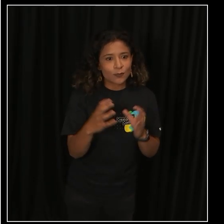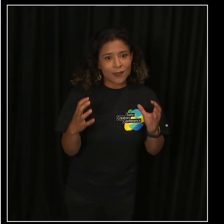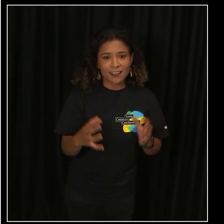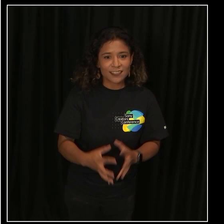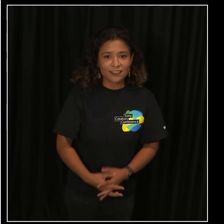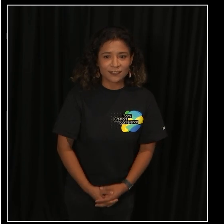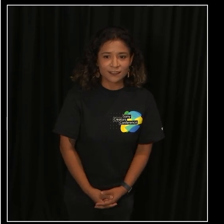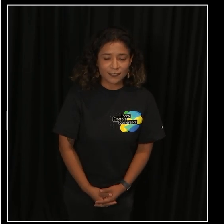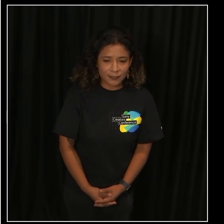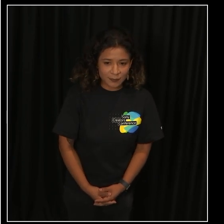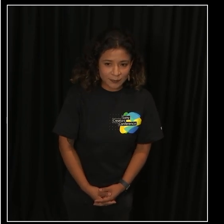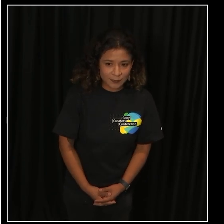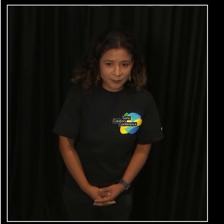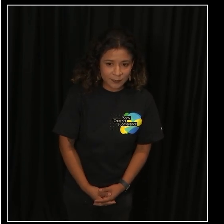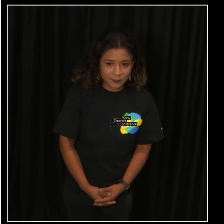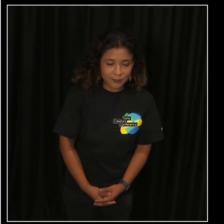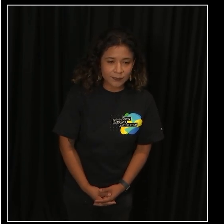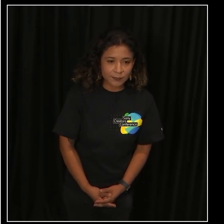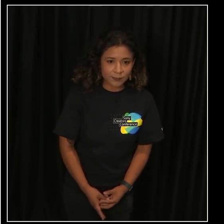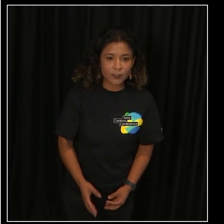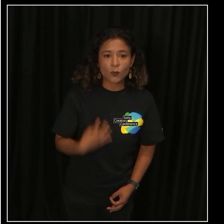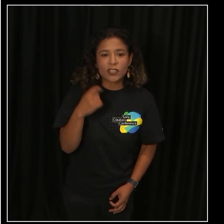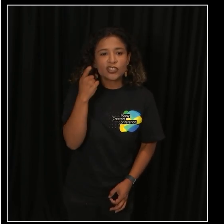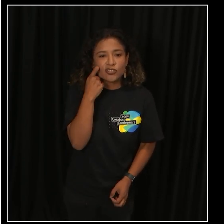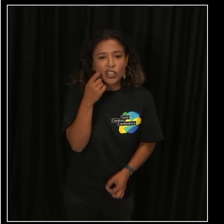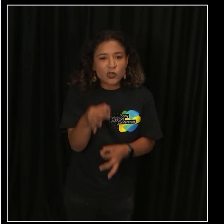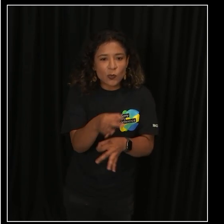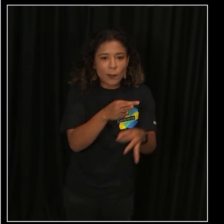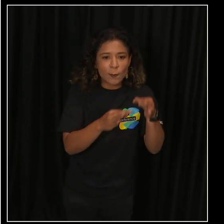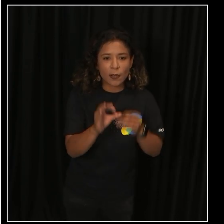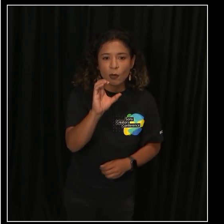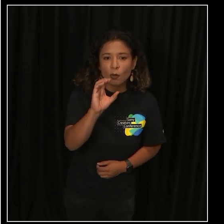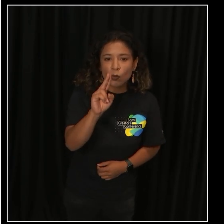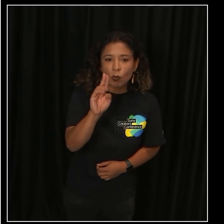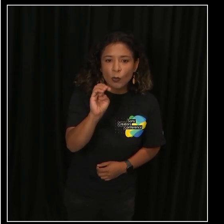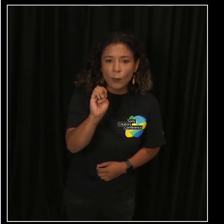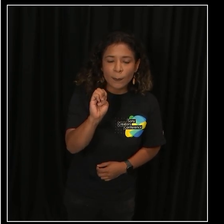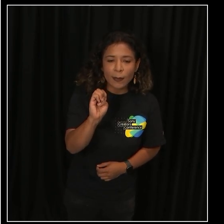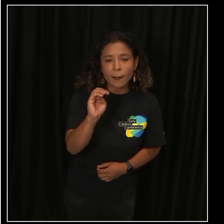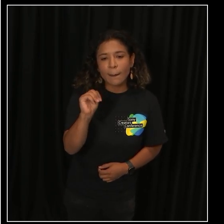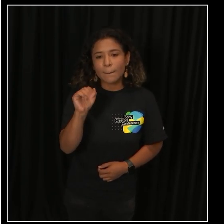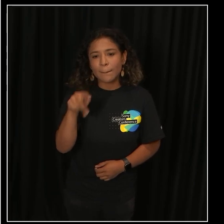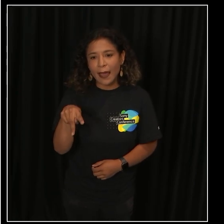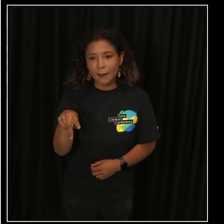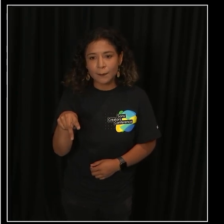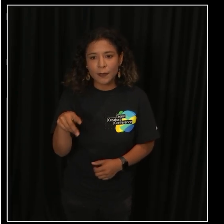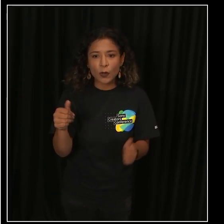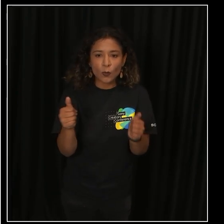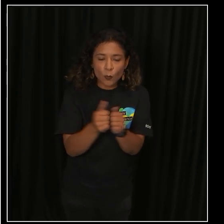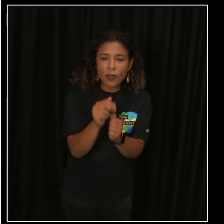and we simply replace a cube map fetching in splits some approximation with ray tracing.